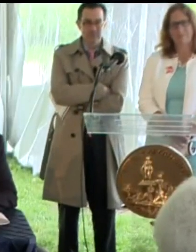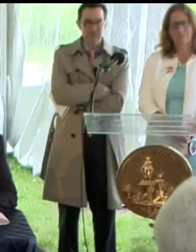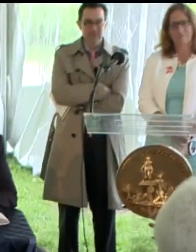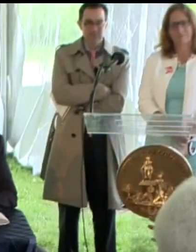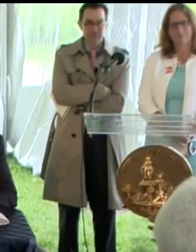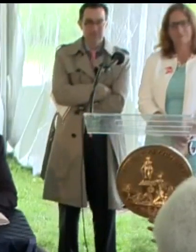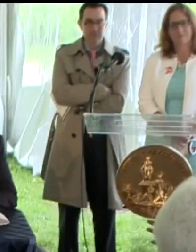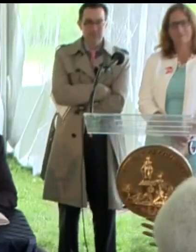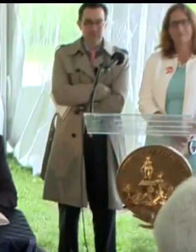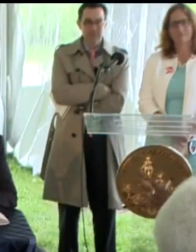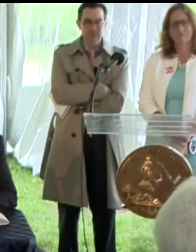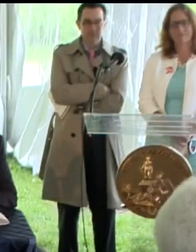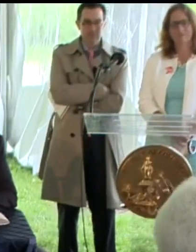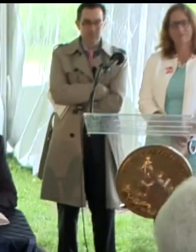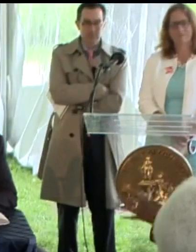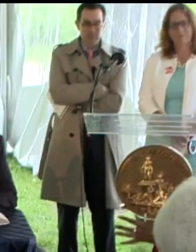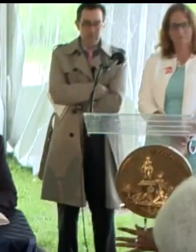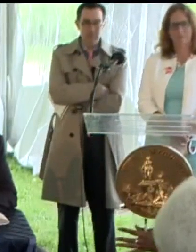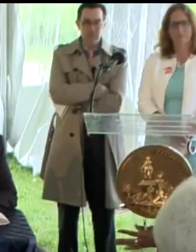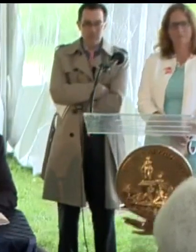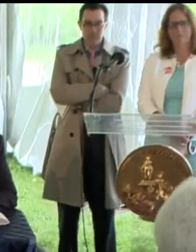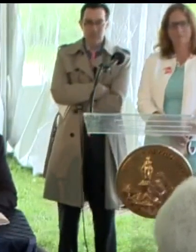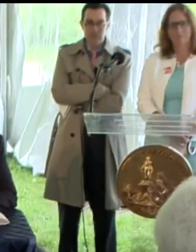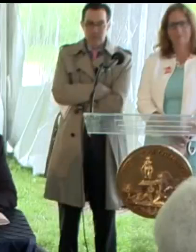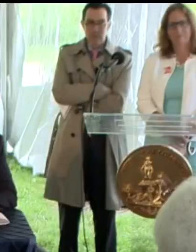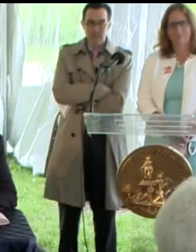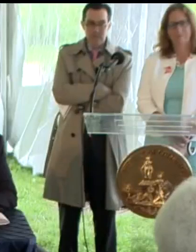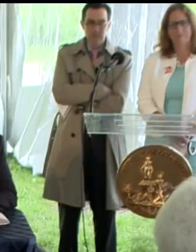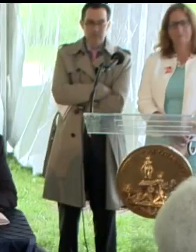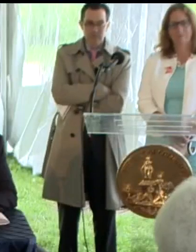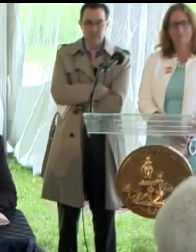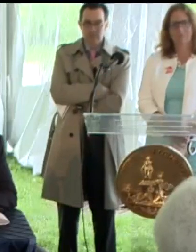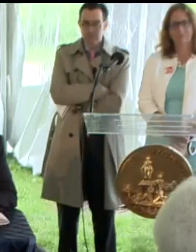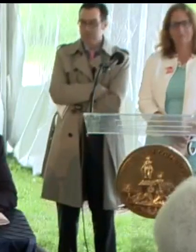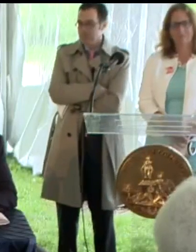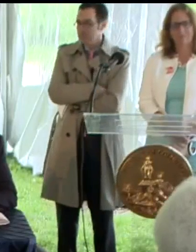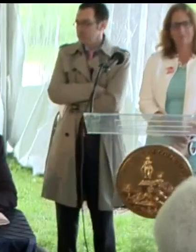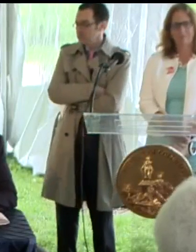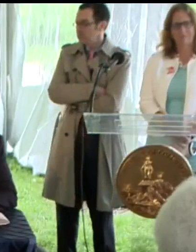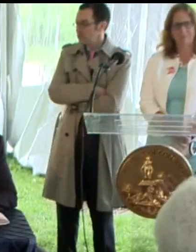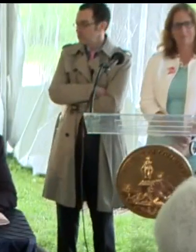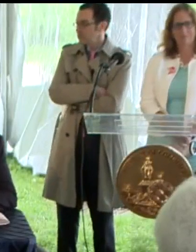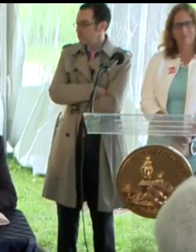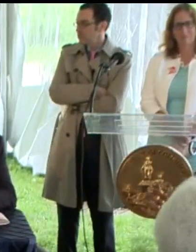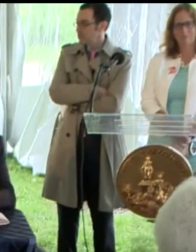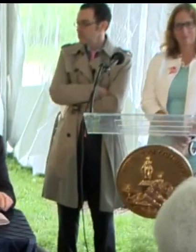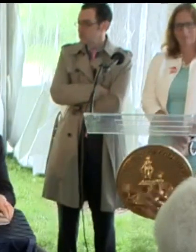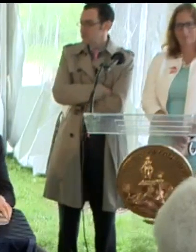LIST OF THE BILL OF RIGHTS THAN